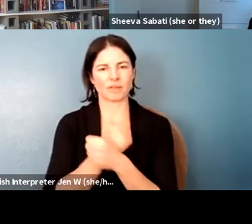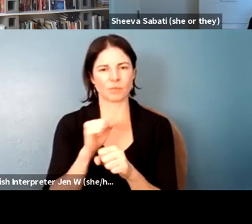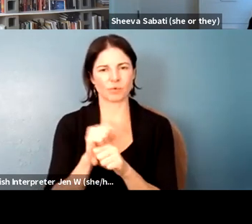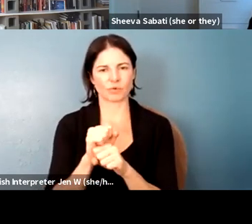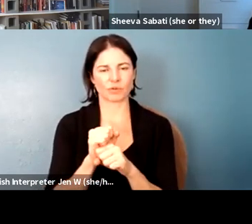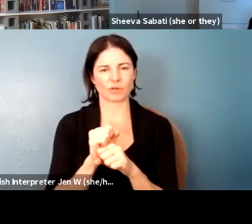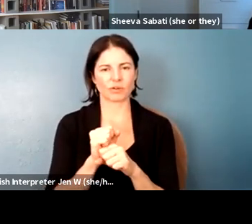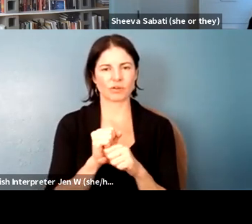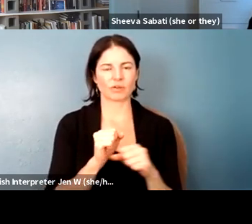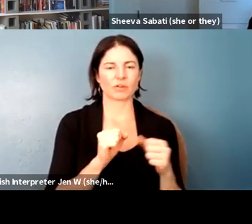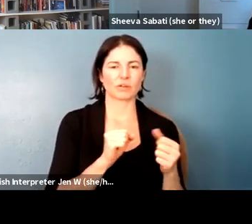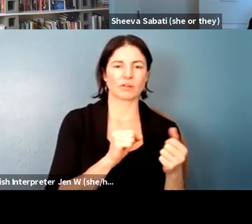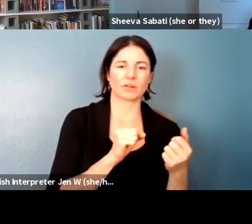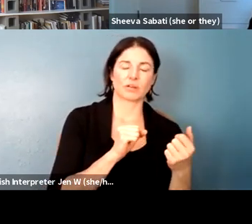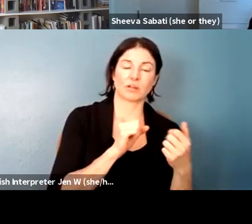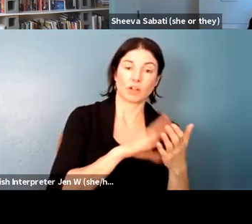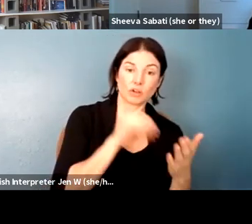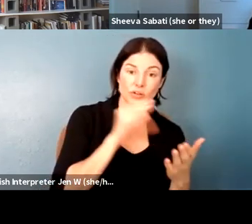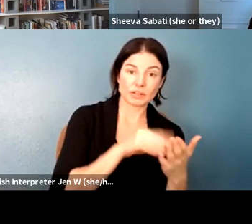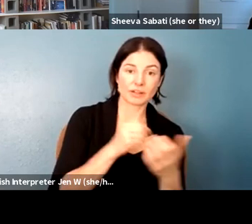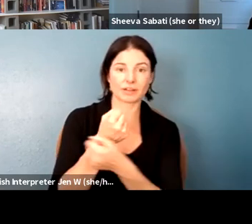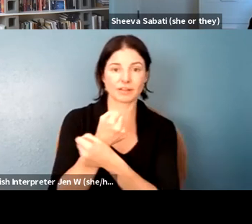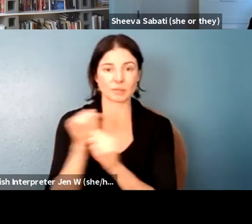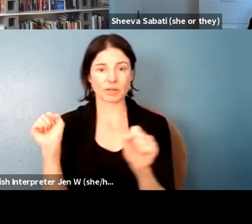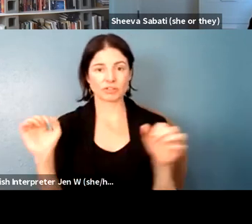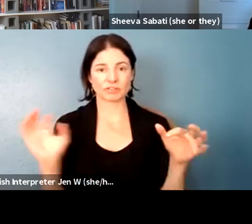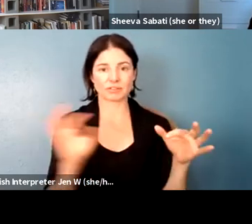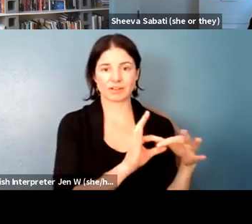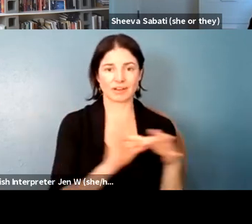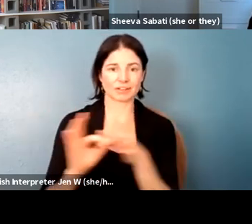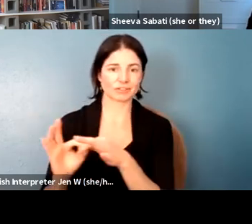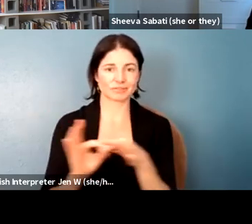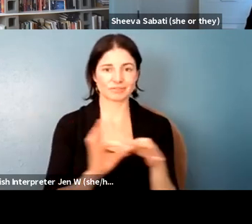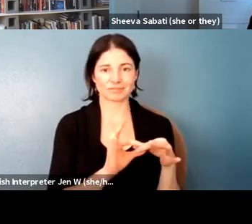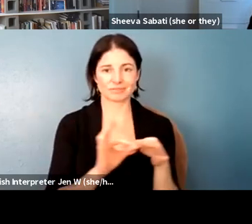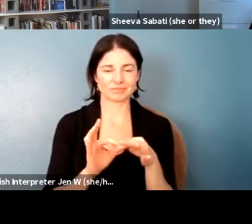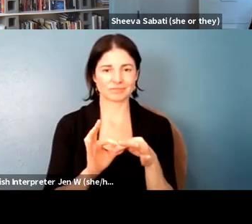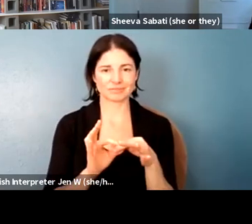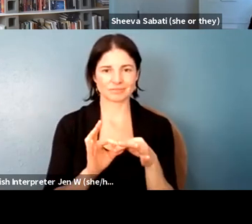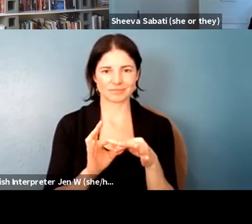liberation within them beyond the systems of oppression, the